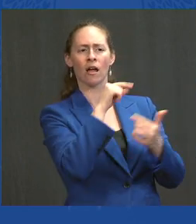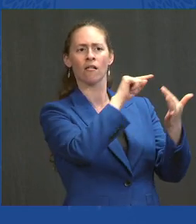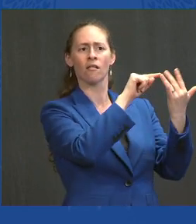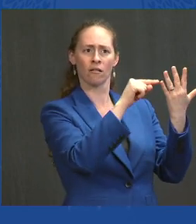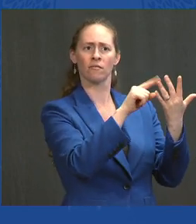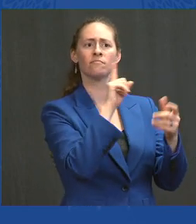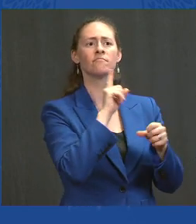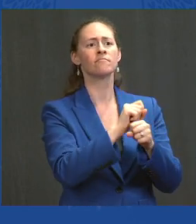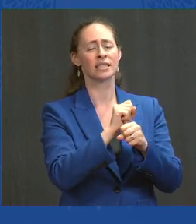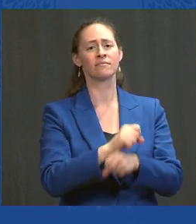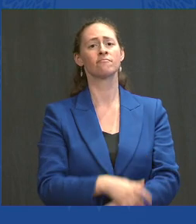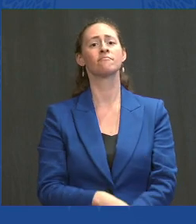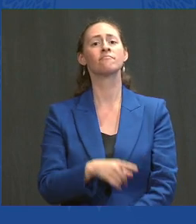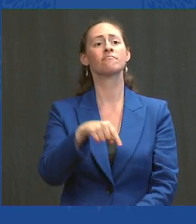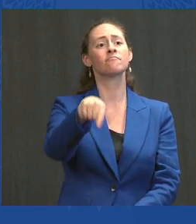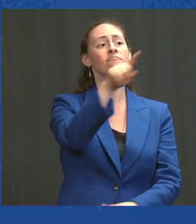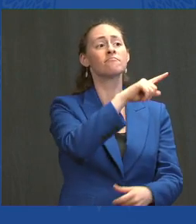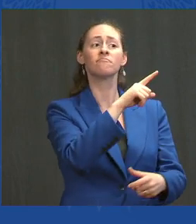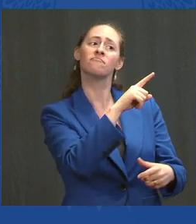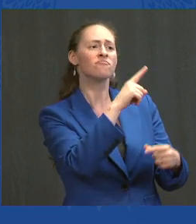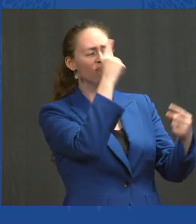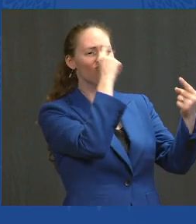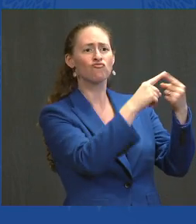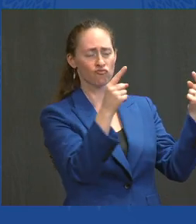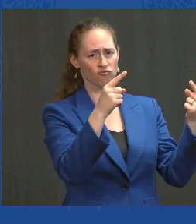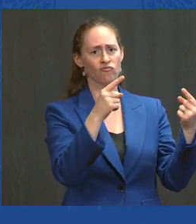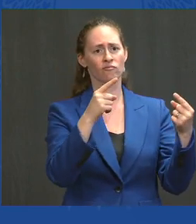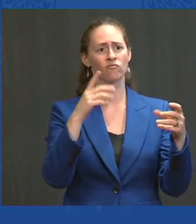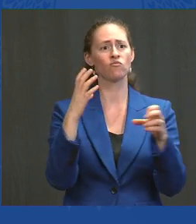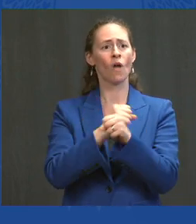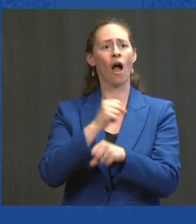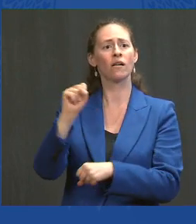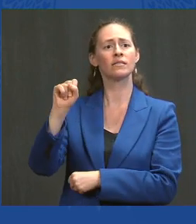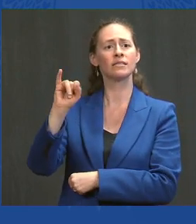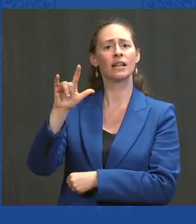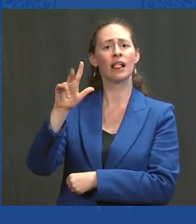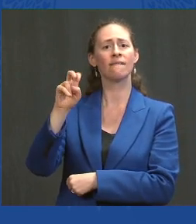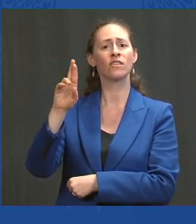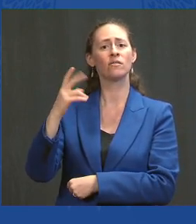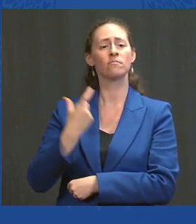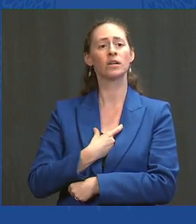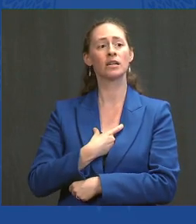not citizens when you join -- won Silver Stars, Bronze Stars,